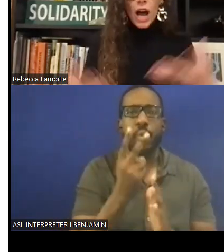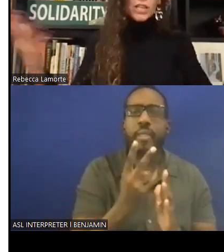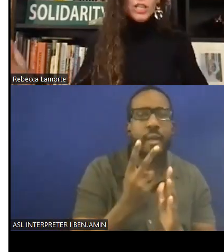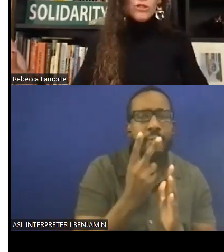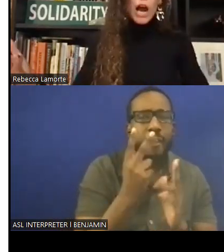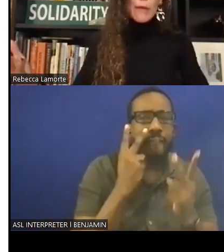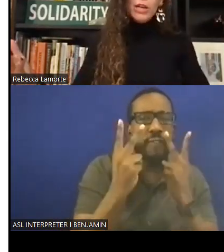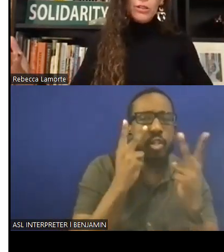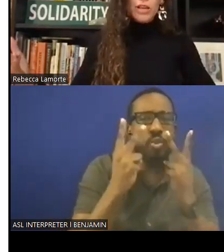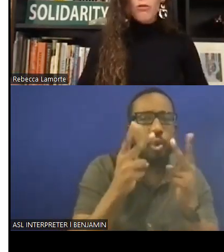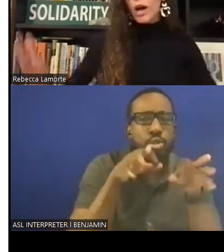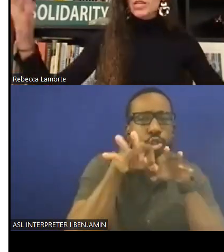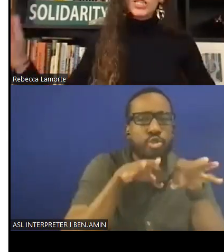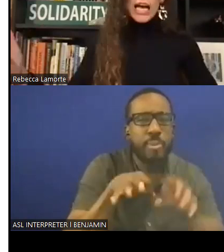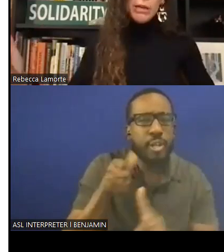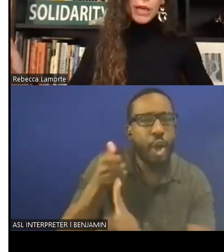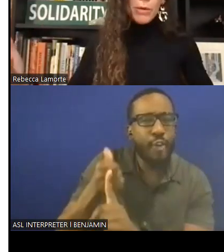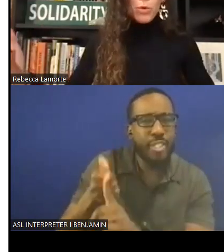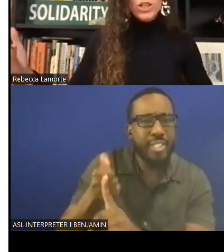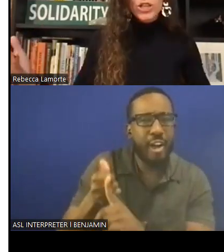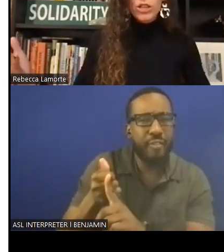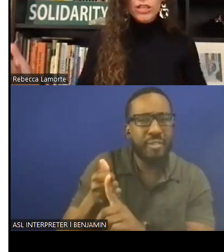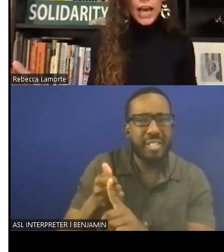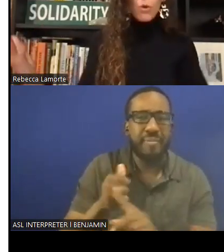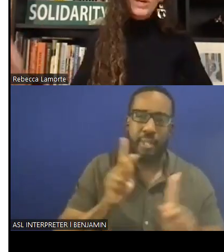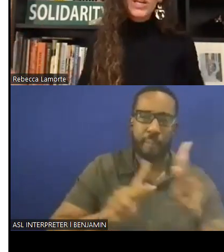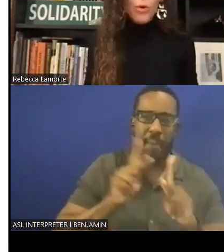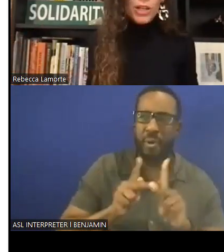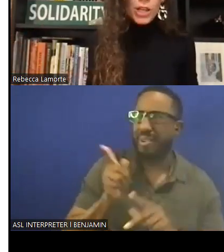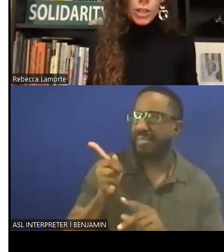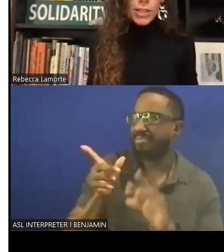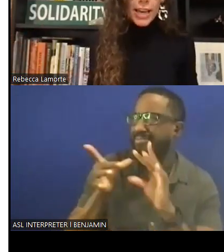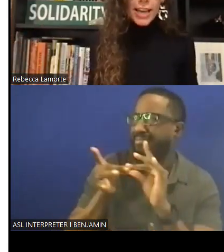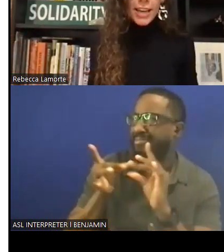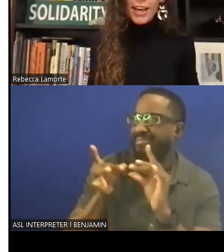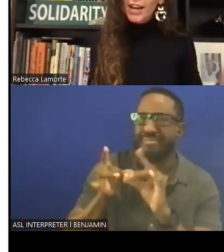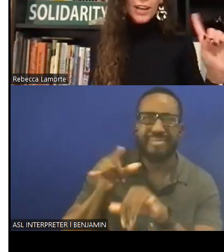"Why is she describing herself? "Why is she telling people what she looks like? "We know what she looks like."